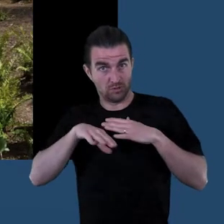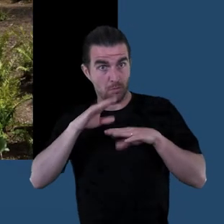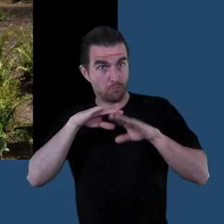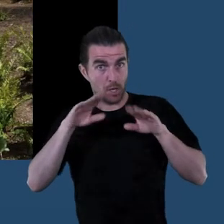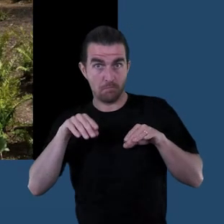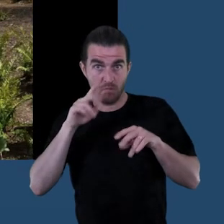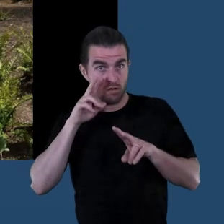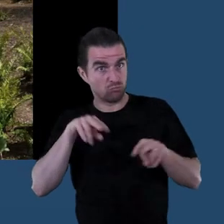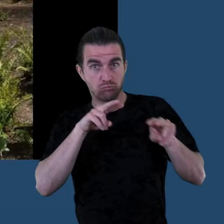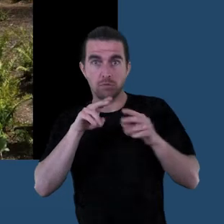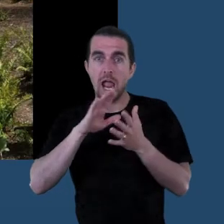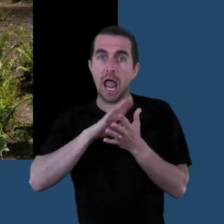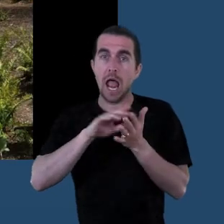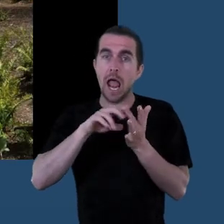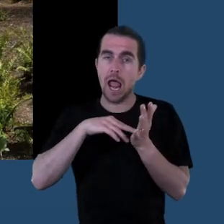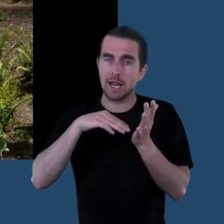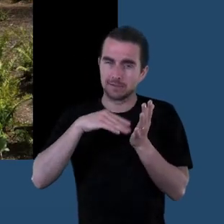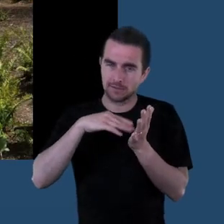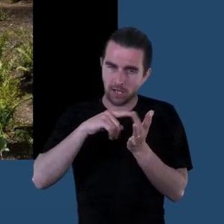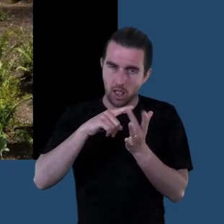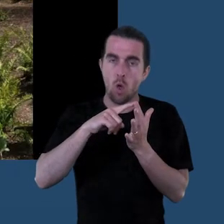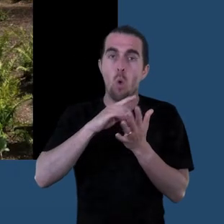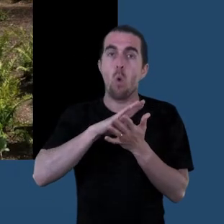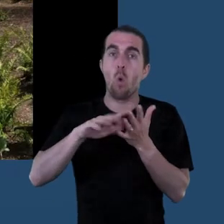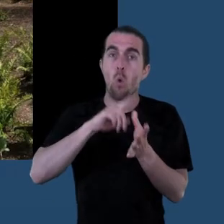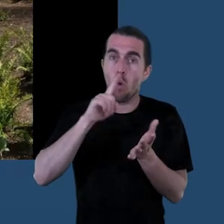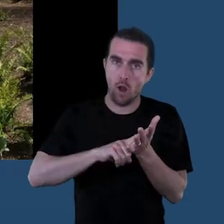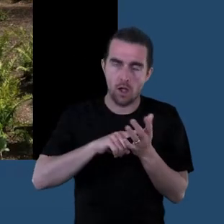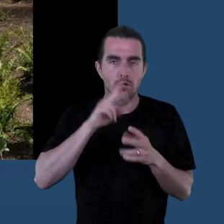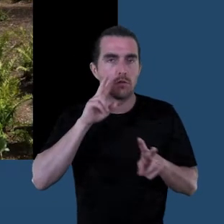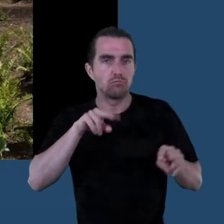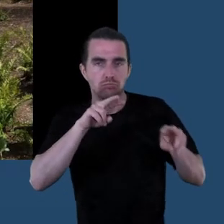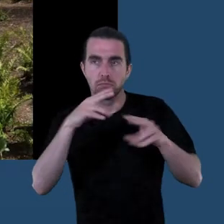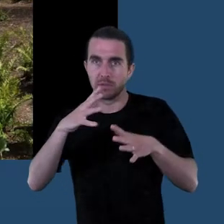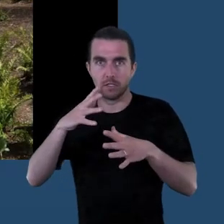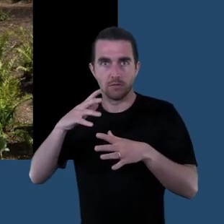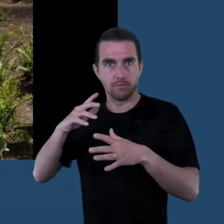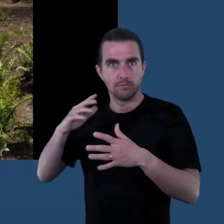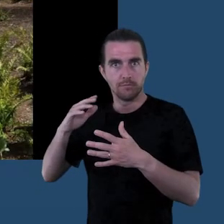one, it's on display in Hintze Hall, that's underwent a transformation as well.